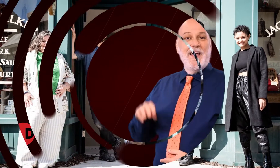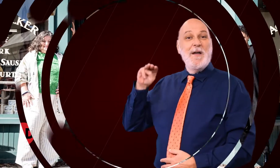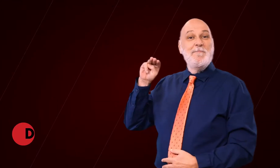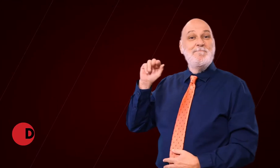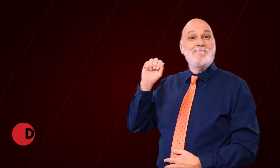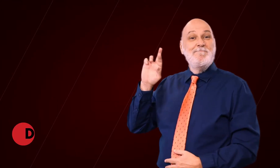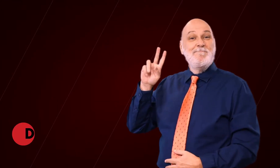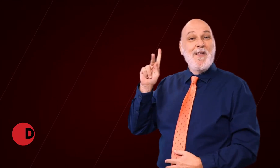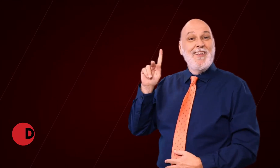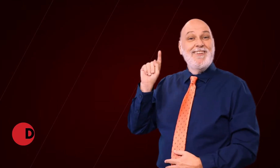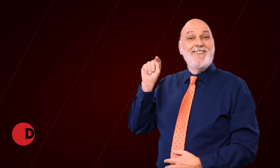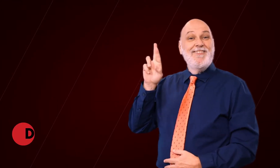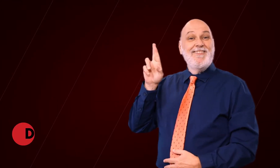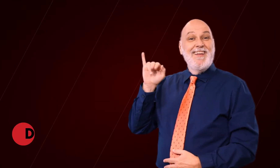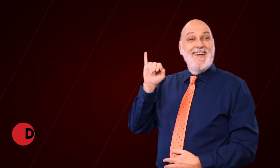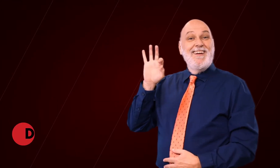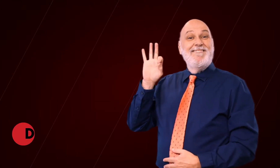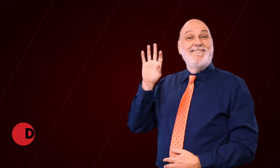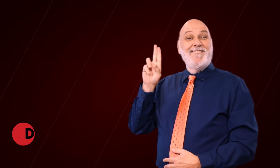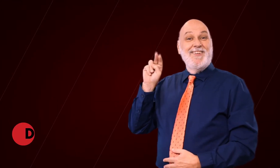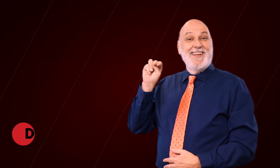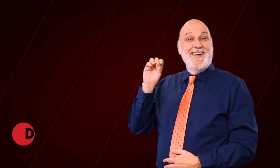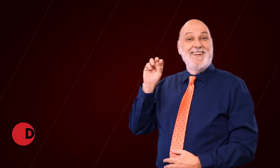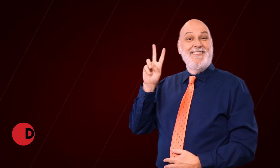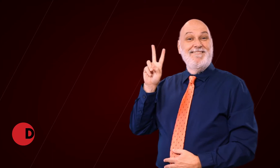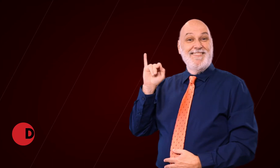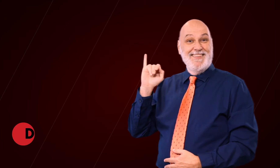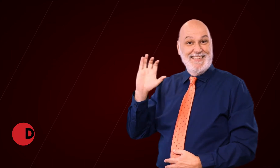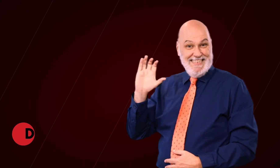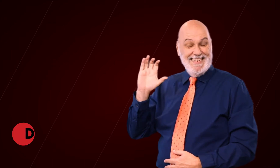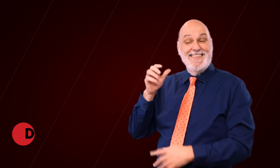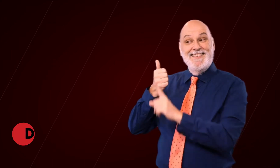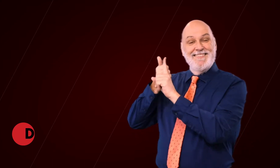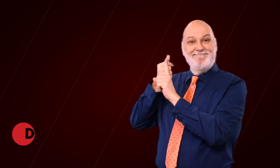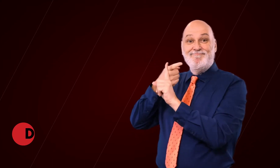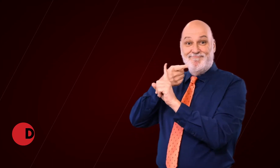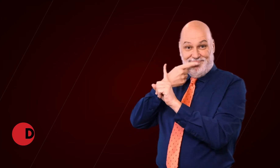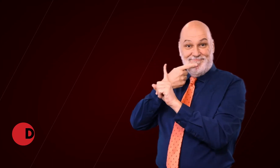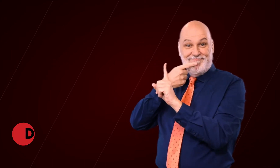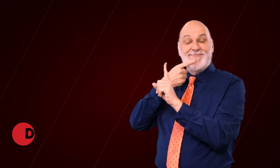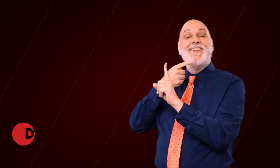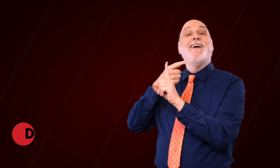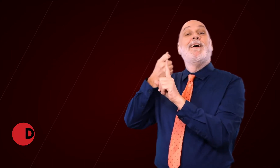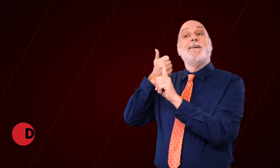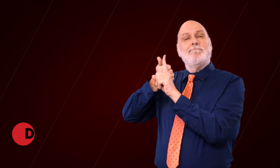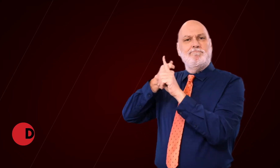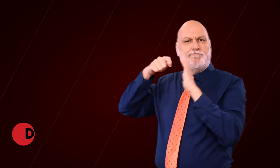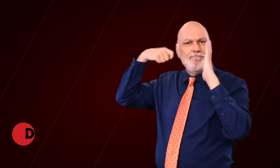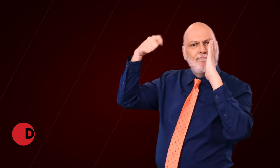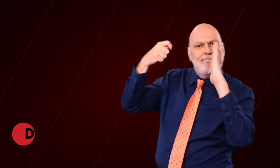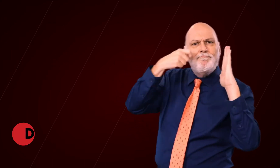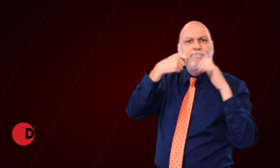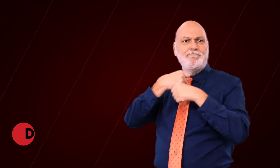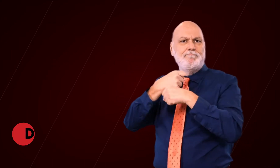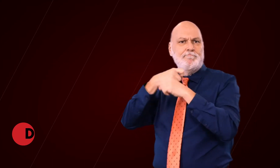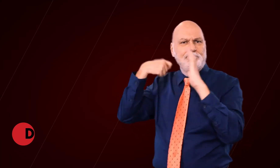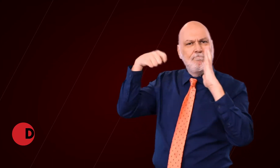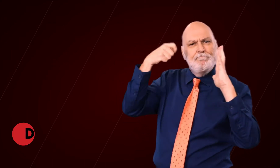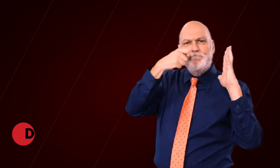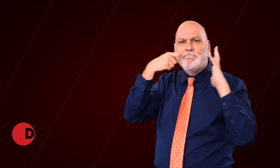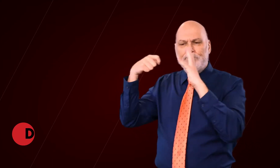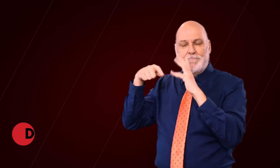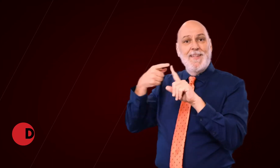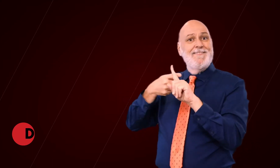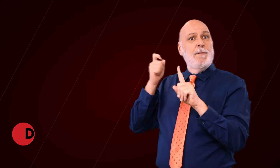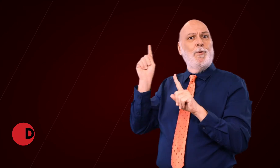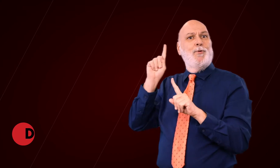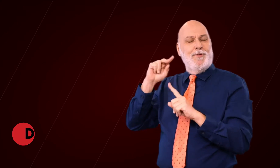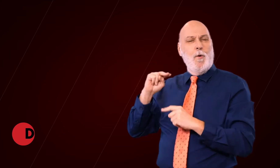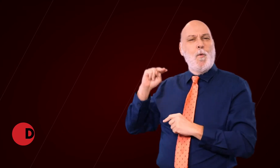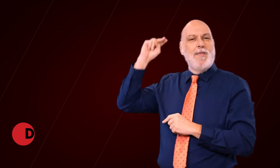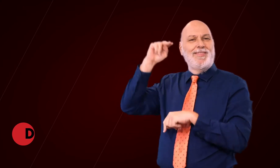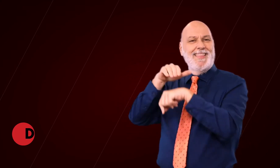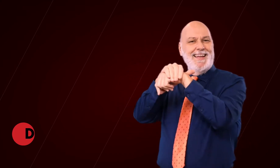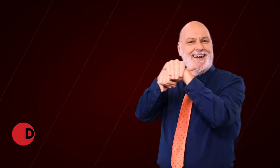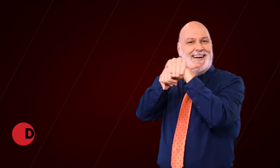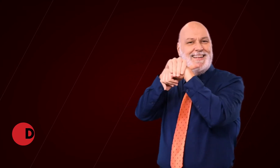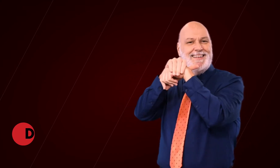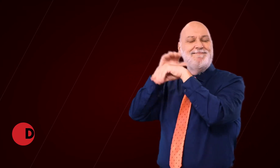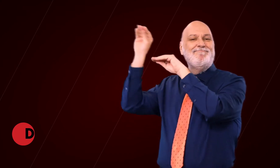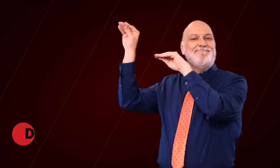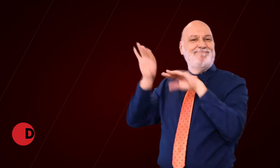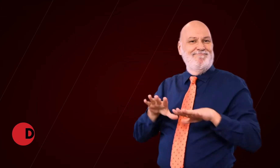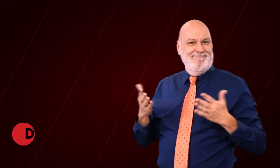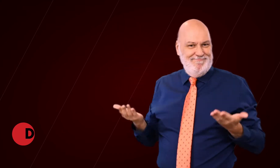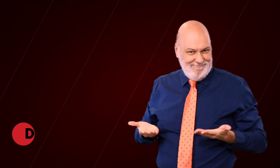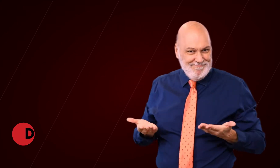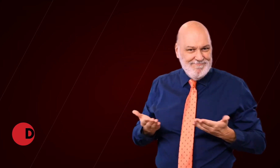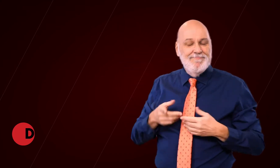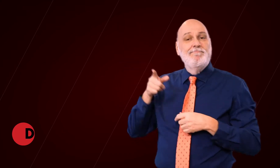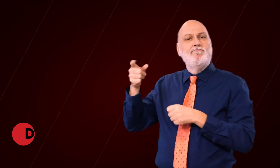[Anselmo]: Mark Trifunovic, a hearing filmmaker from Northern England,